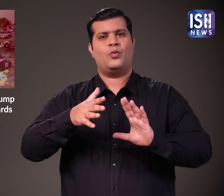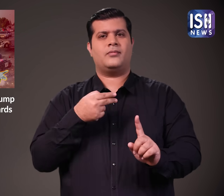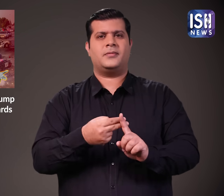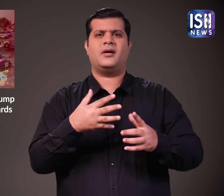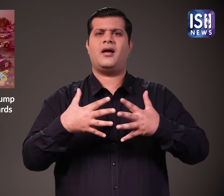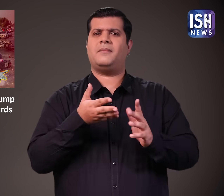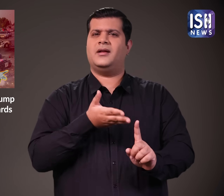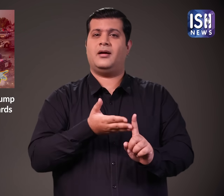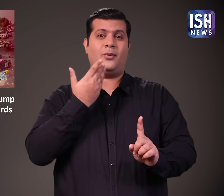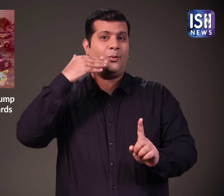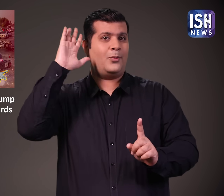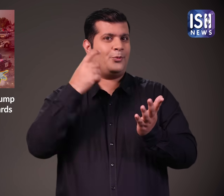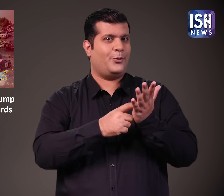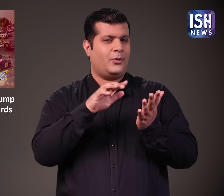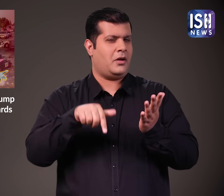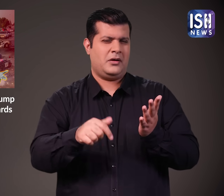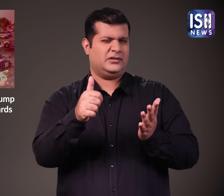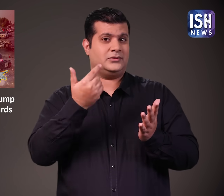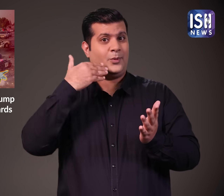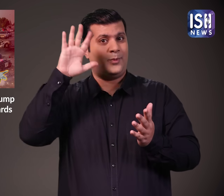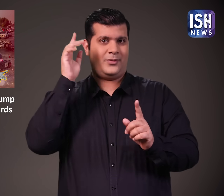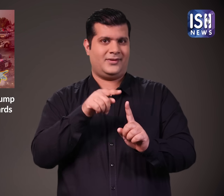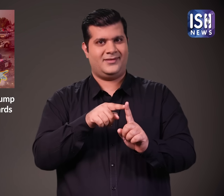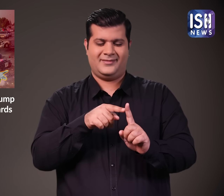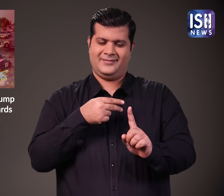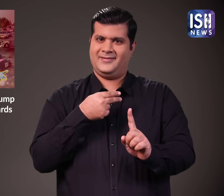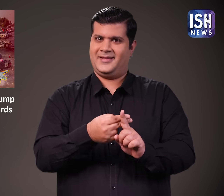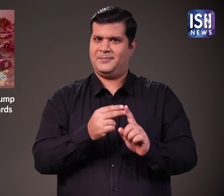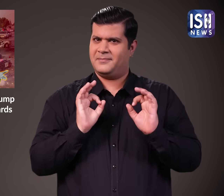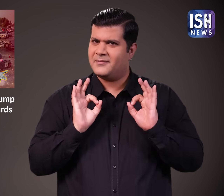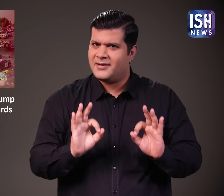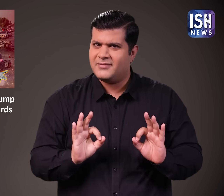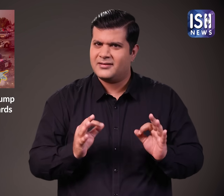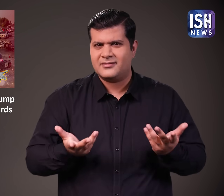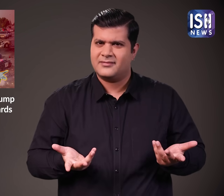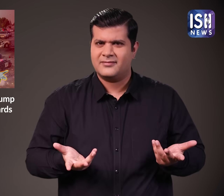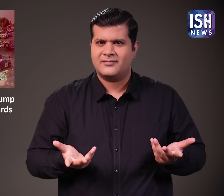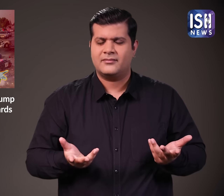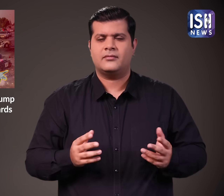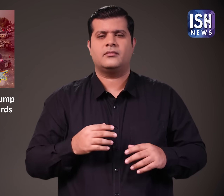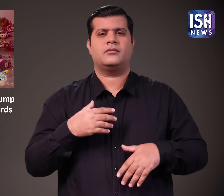they automatically become American citizens under birthright citizenship. This was an old rule which no longer applies.